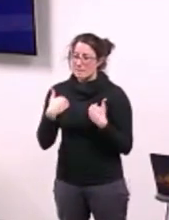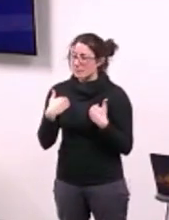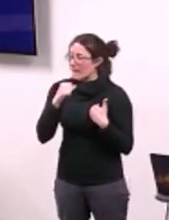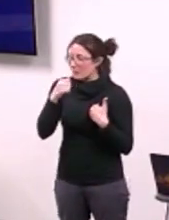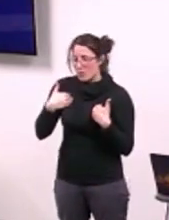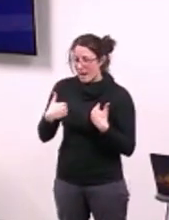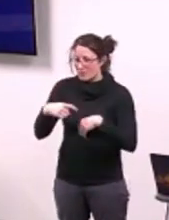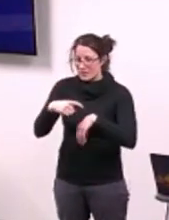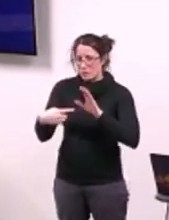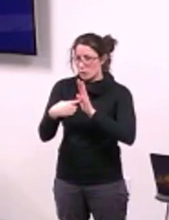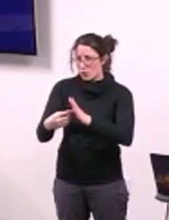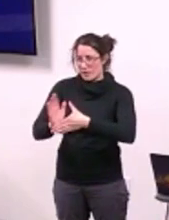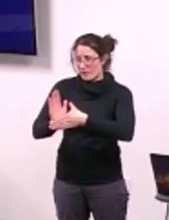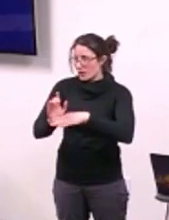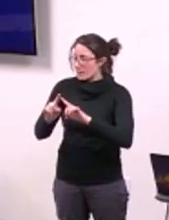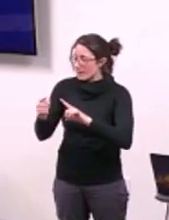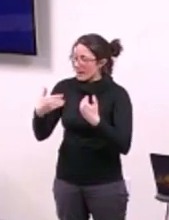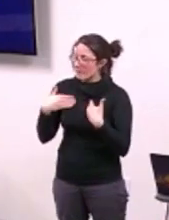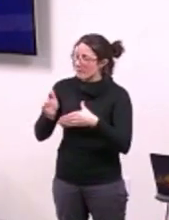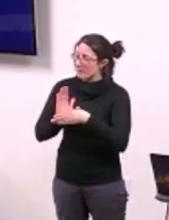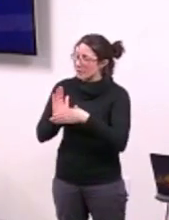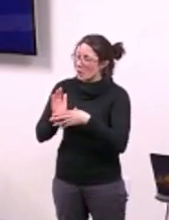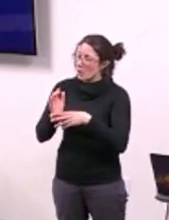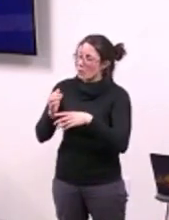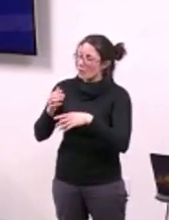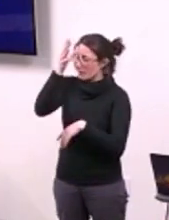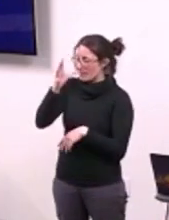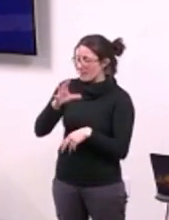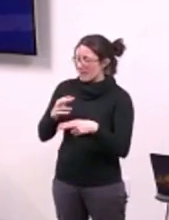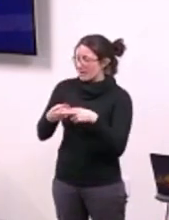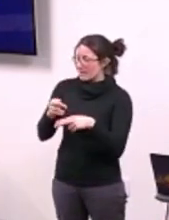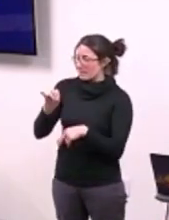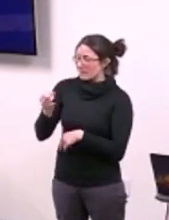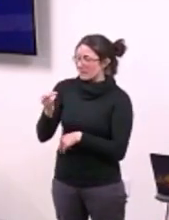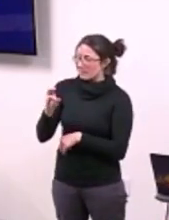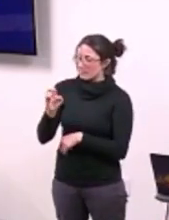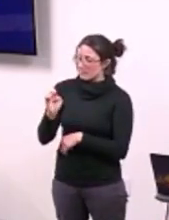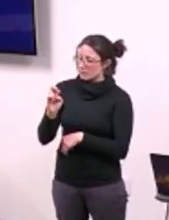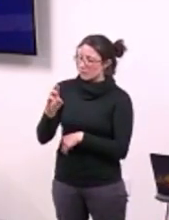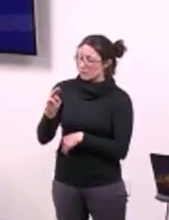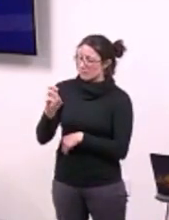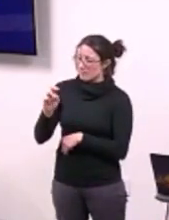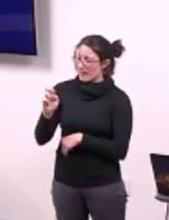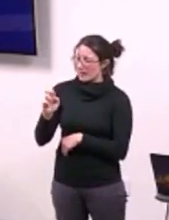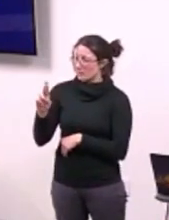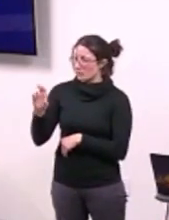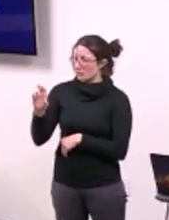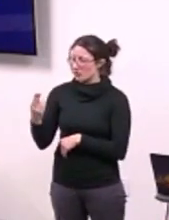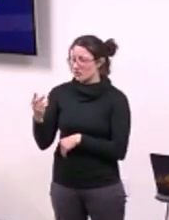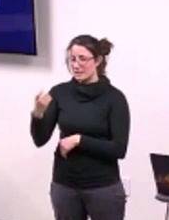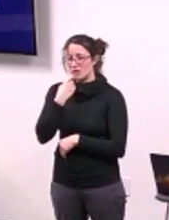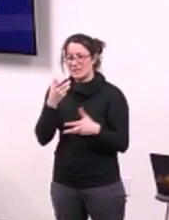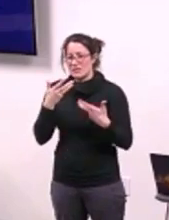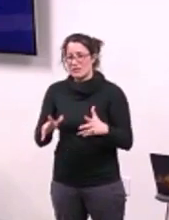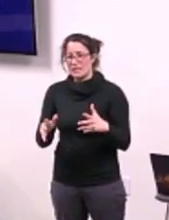But there's a video of a man named Germaine Rush. He just got off of a 12-hour shift at Cracker Barrel in North Carolina.